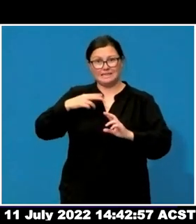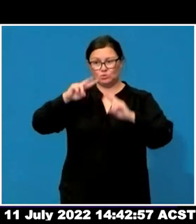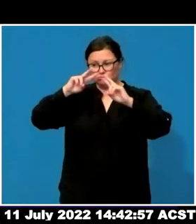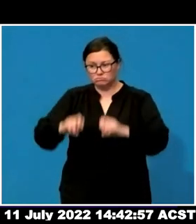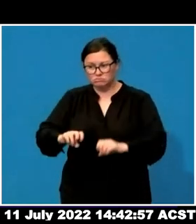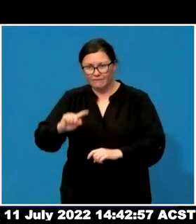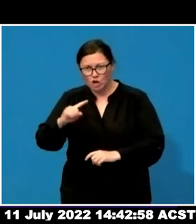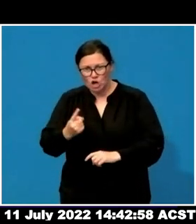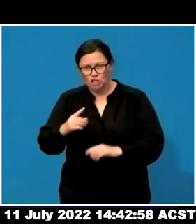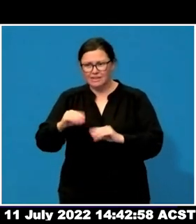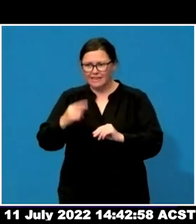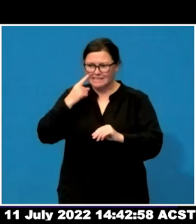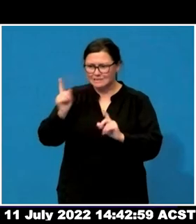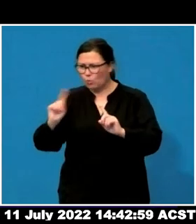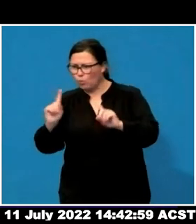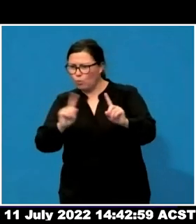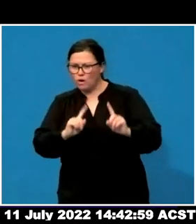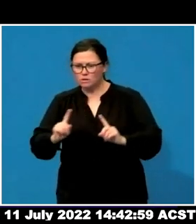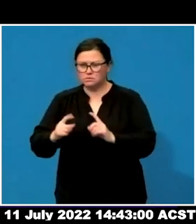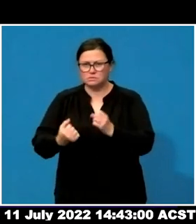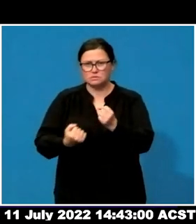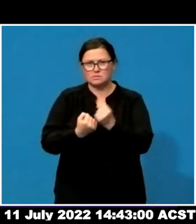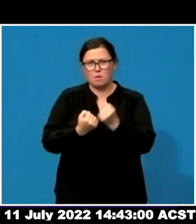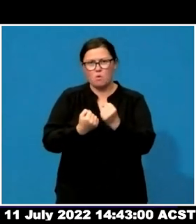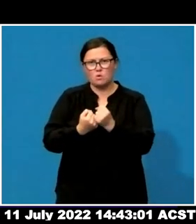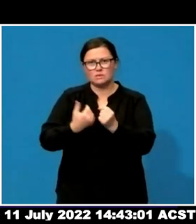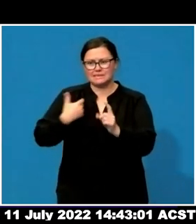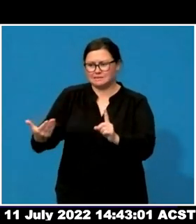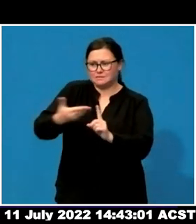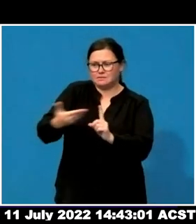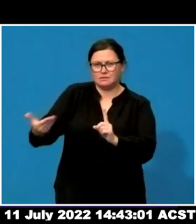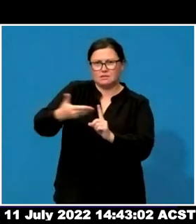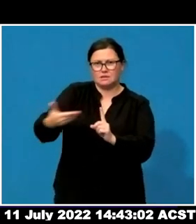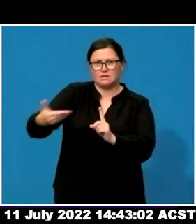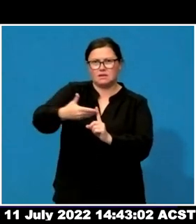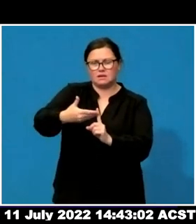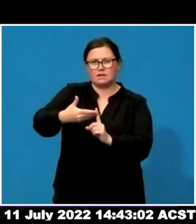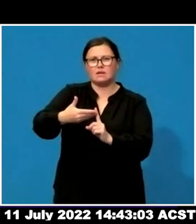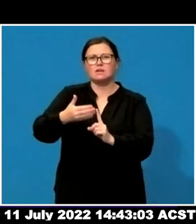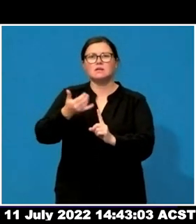And there might sometimes be different focus areas that - for instance, housing or